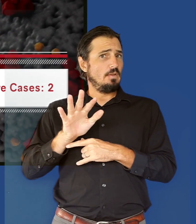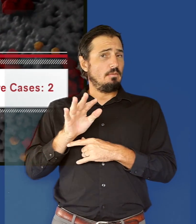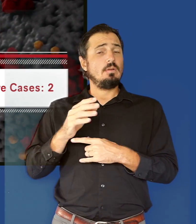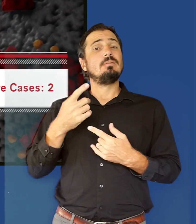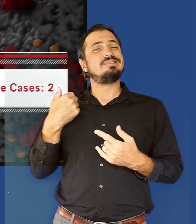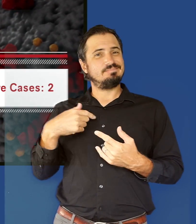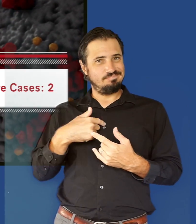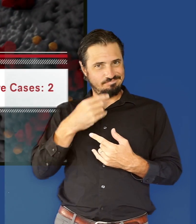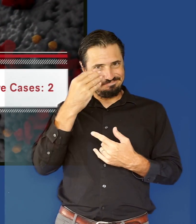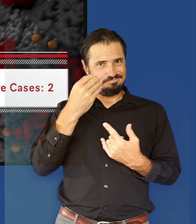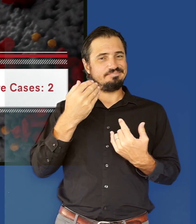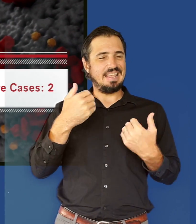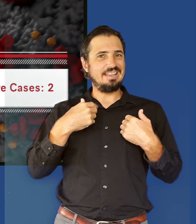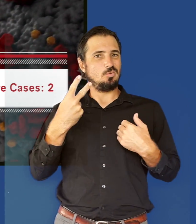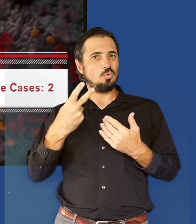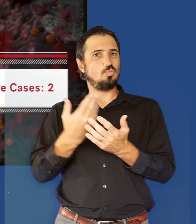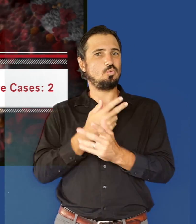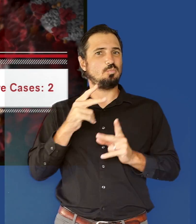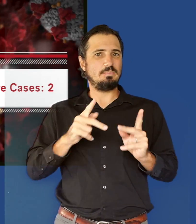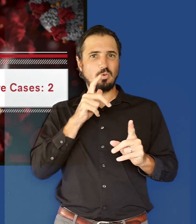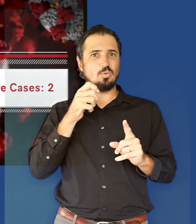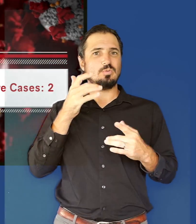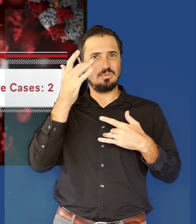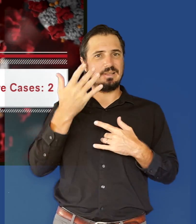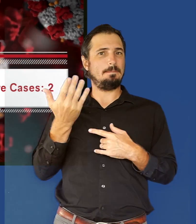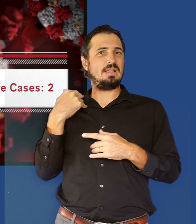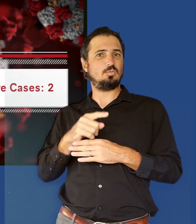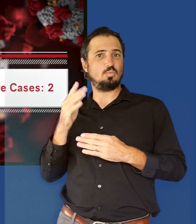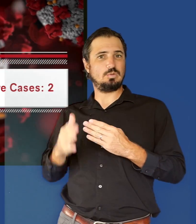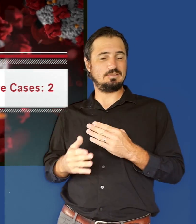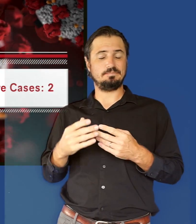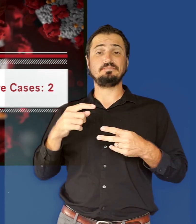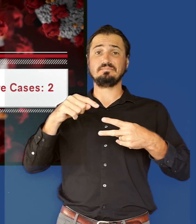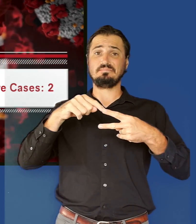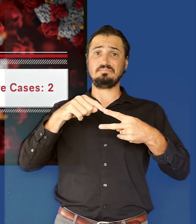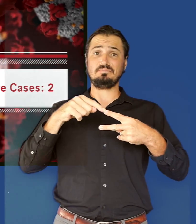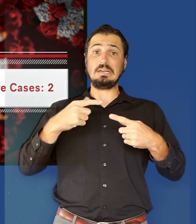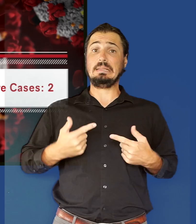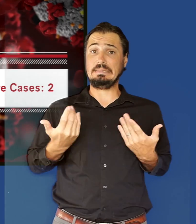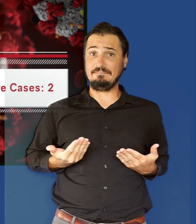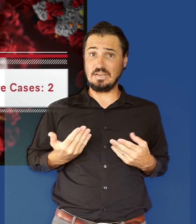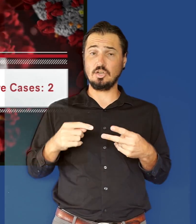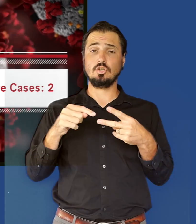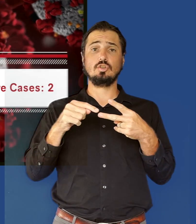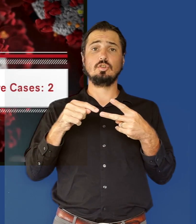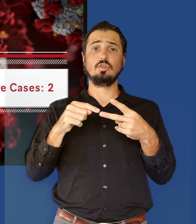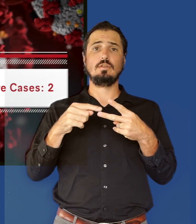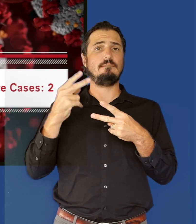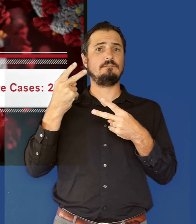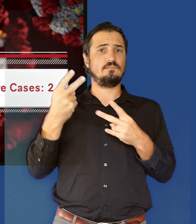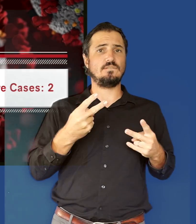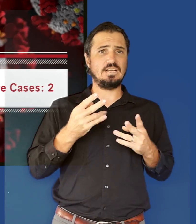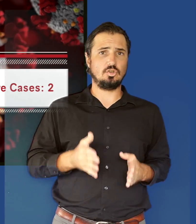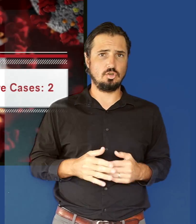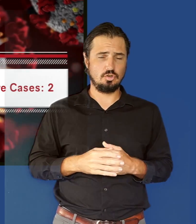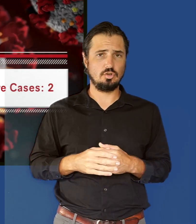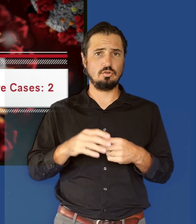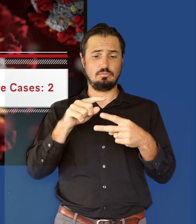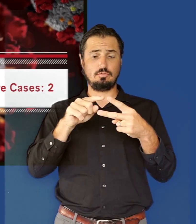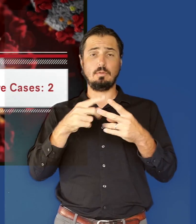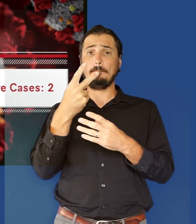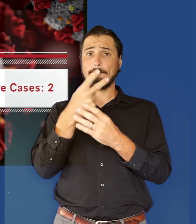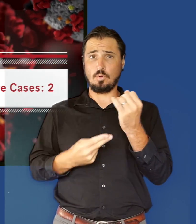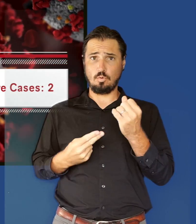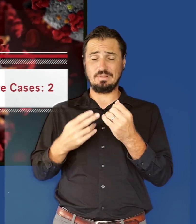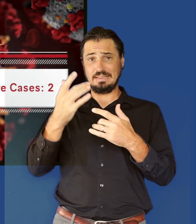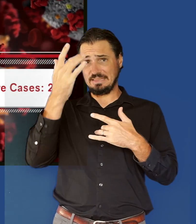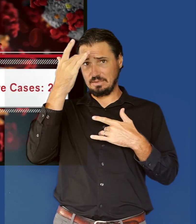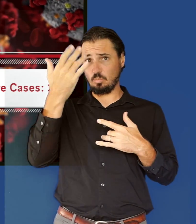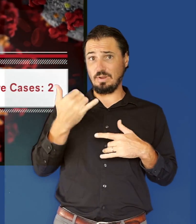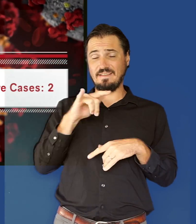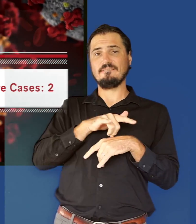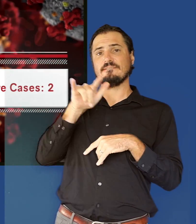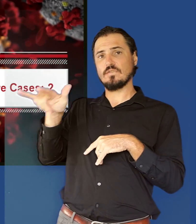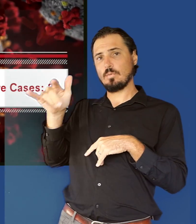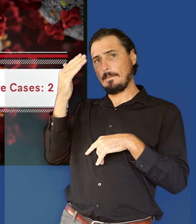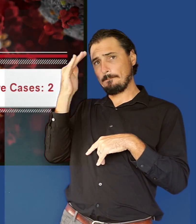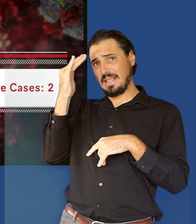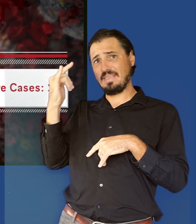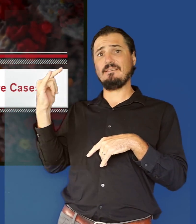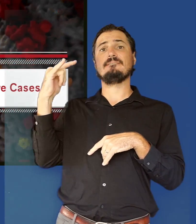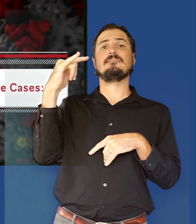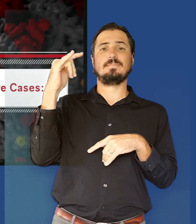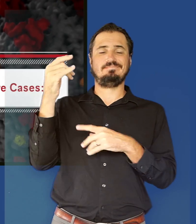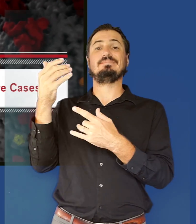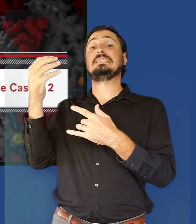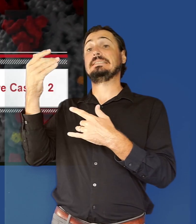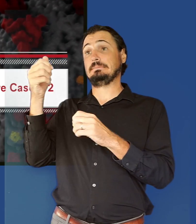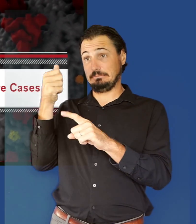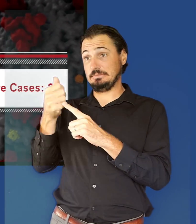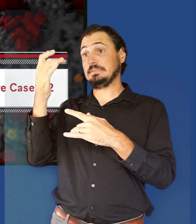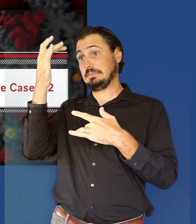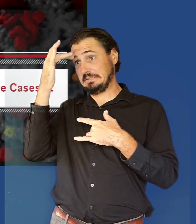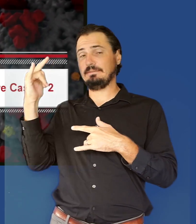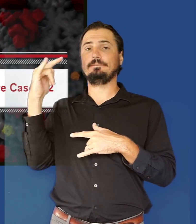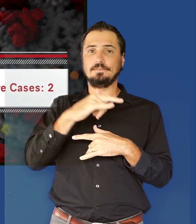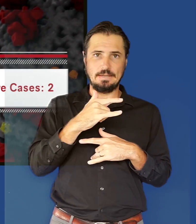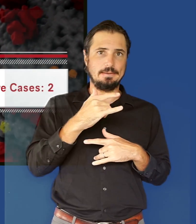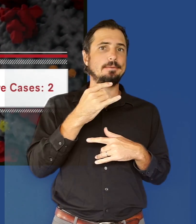at 45, we did report two new cases over the weekend. One of those cases was a resident and one was a visitor. Both cases were related to mainland travel. They remain in isolation and close